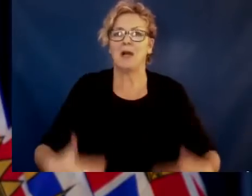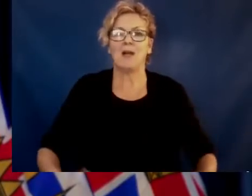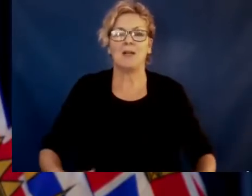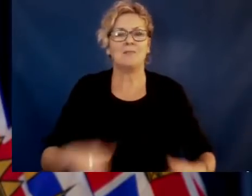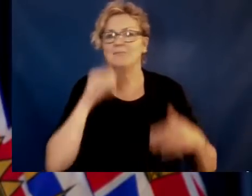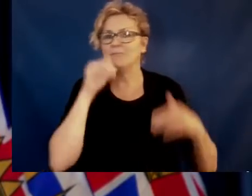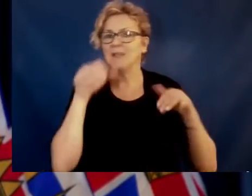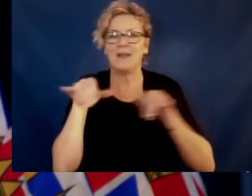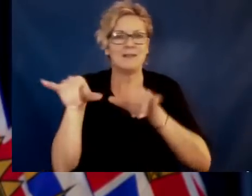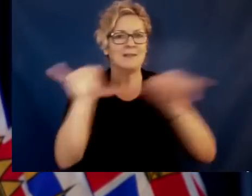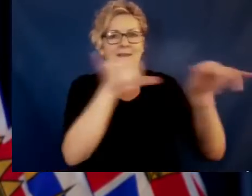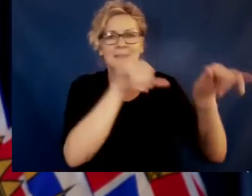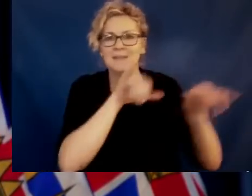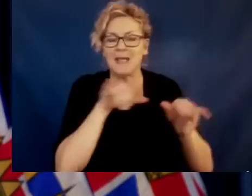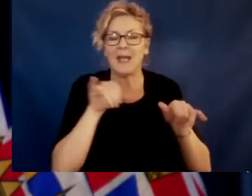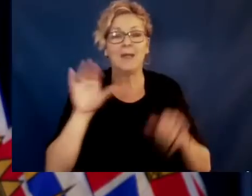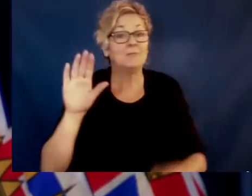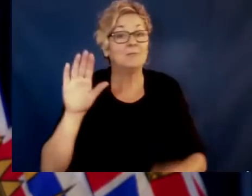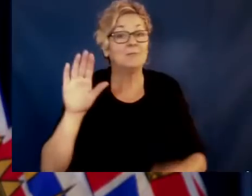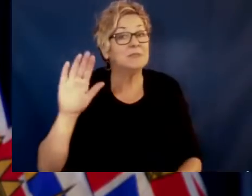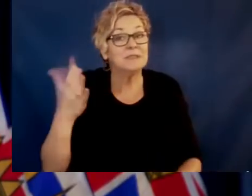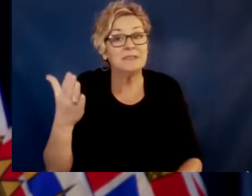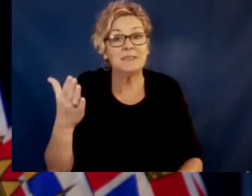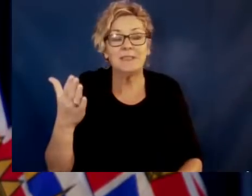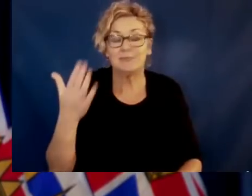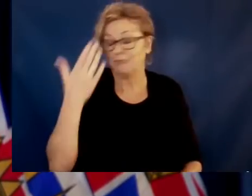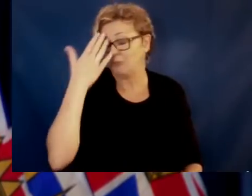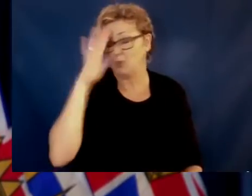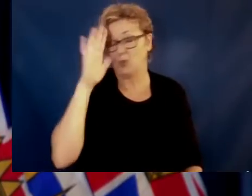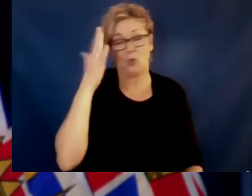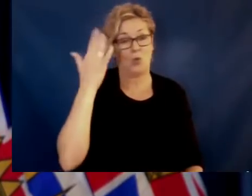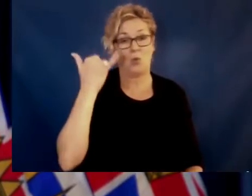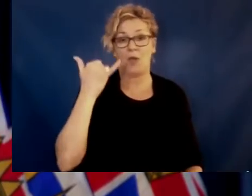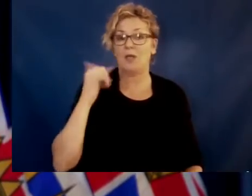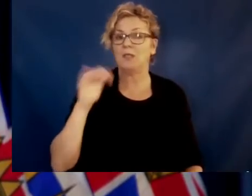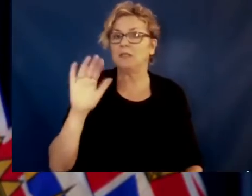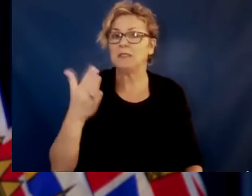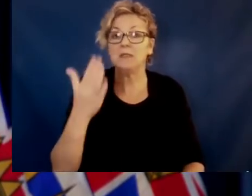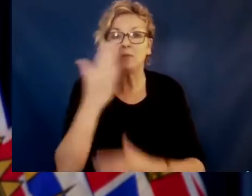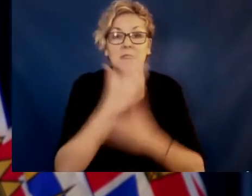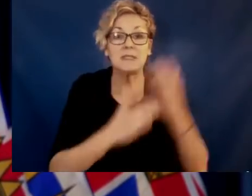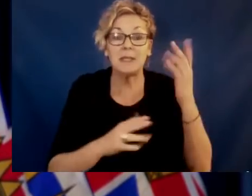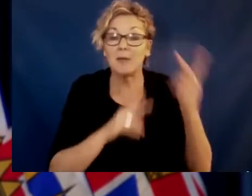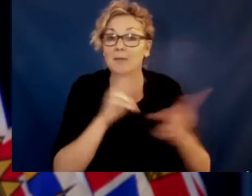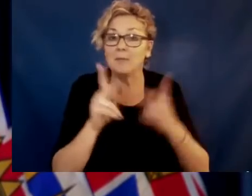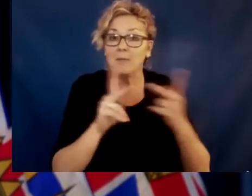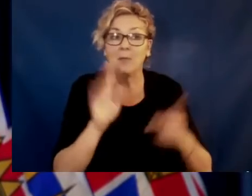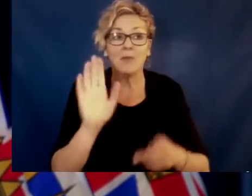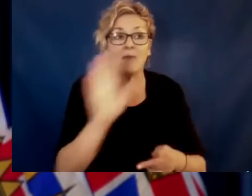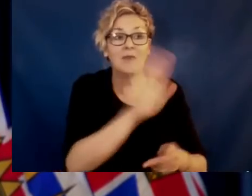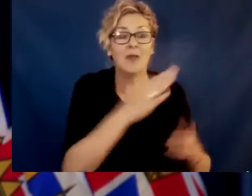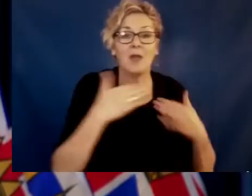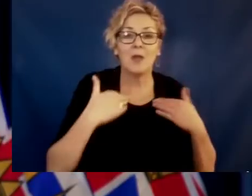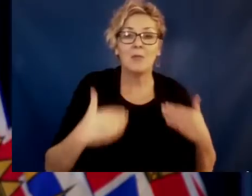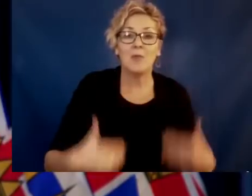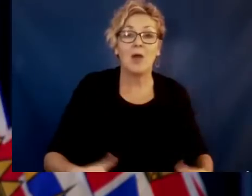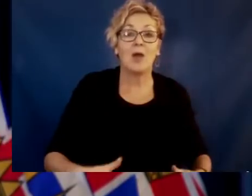others, and we can't tell ahead of time who it is or why some people seem to be more able to spread